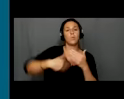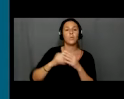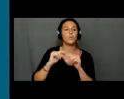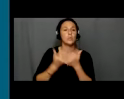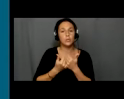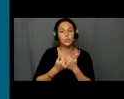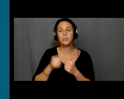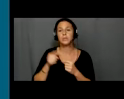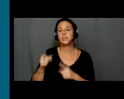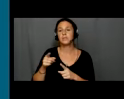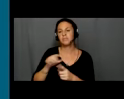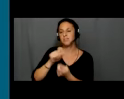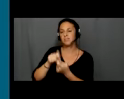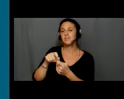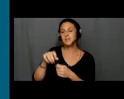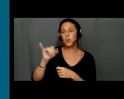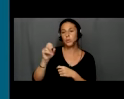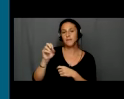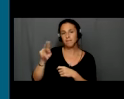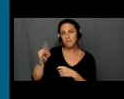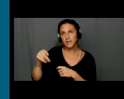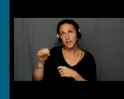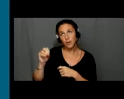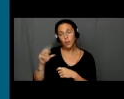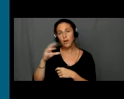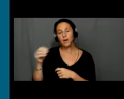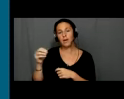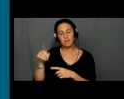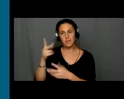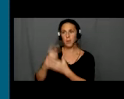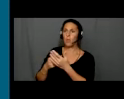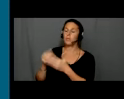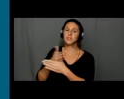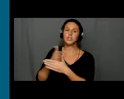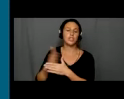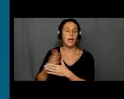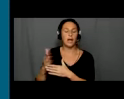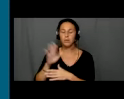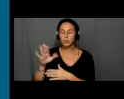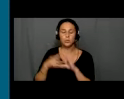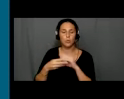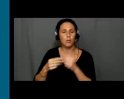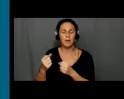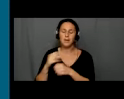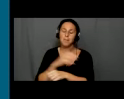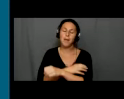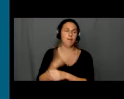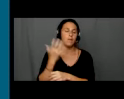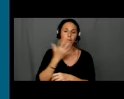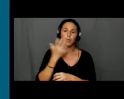particularly Josefino and Eulalia, for sharing your stories, powerful and personal, and all the work you all are doing,